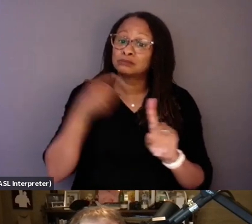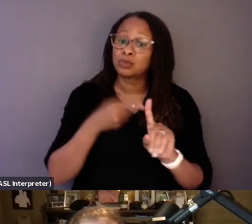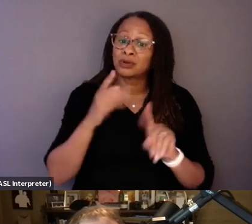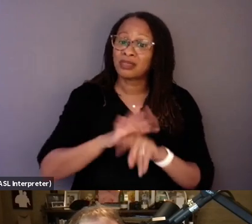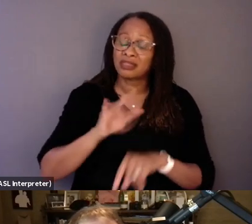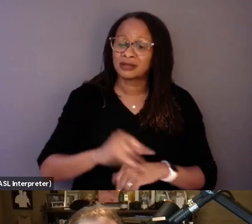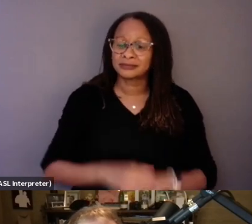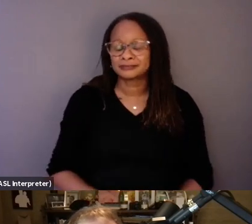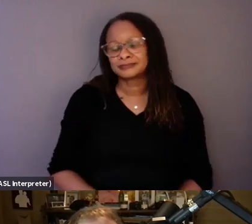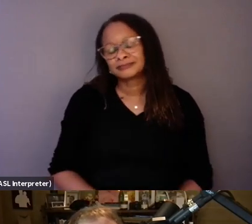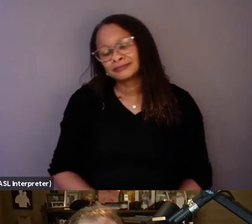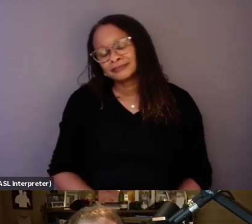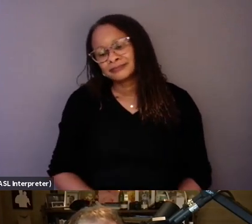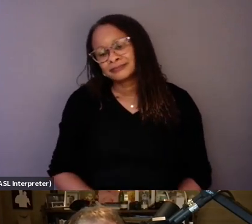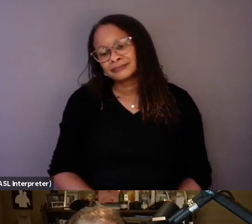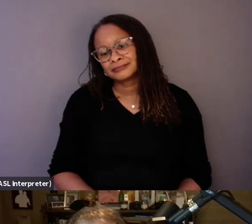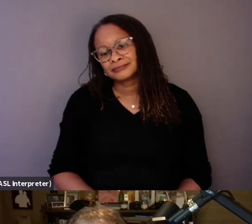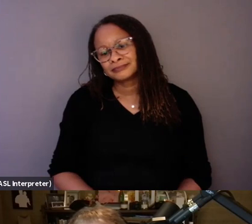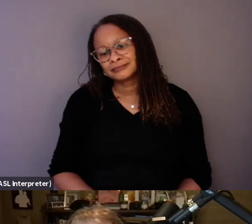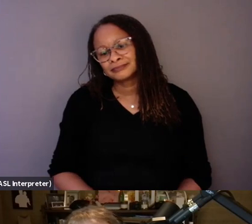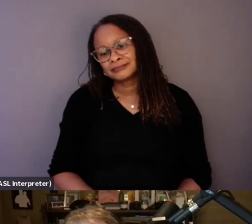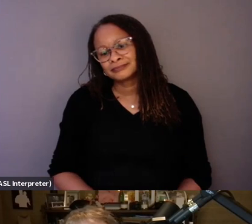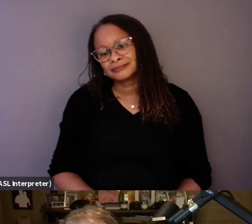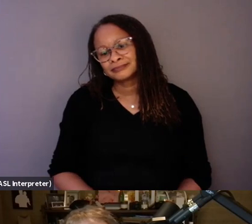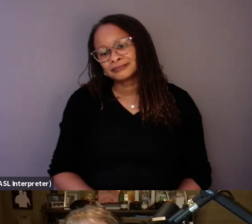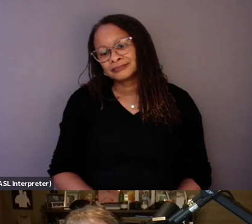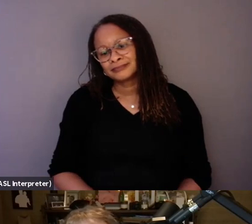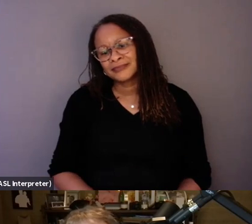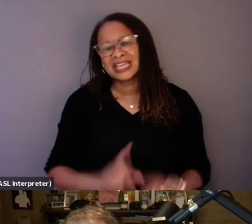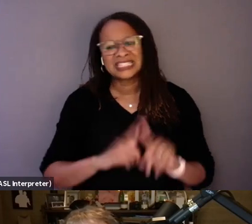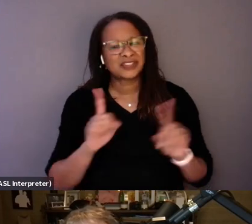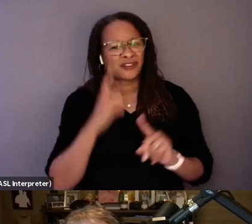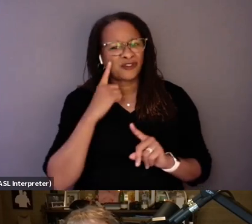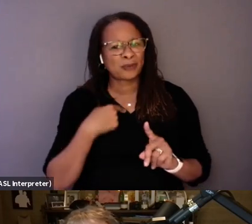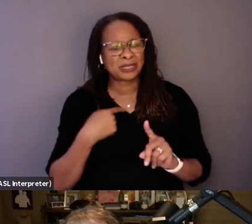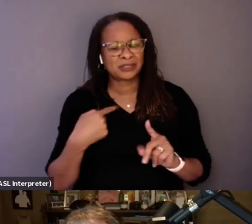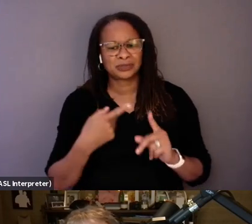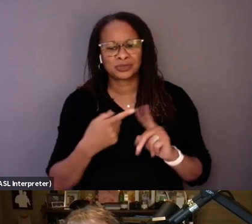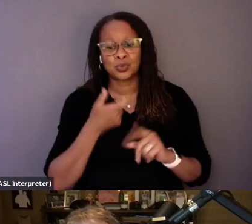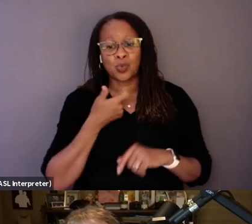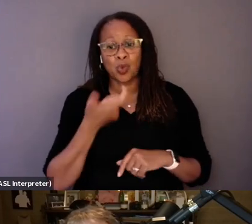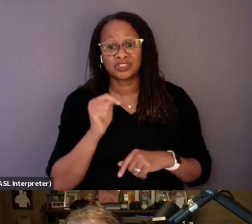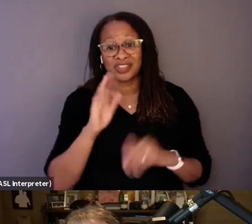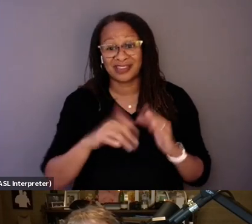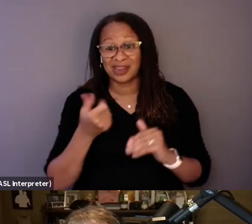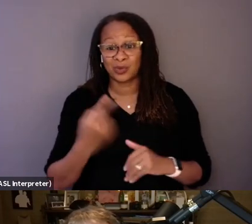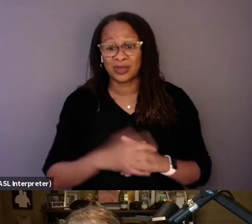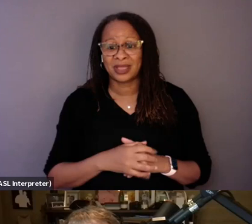I think that... It's so different I think for me to watch it than anyone and likewise with other documentary